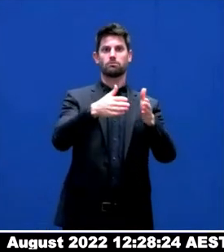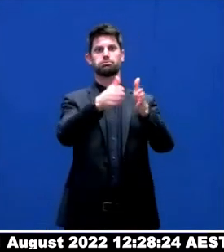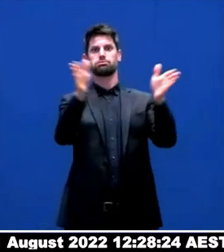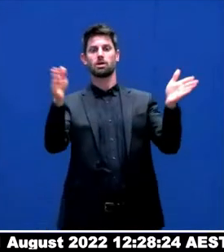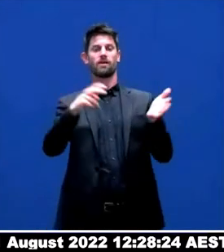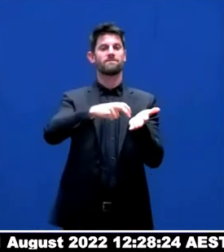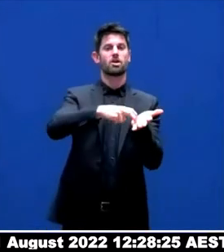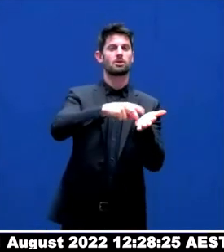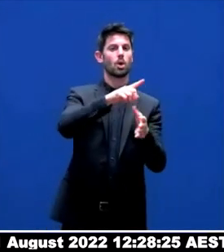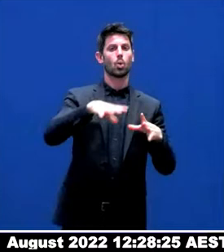encompasses people with disabilities.